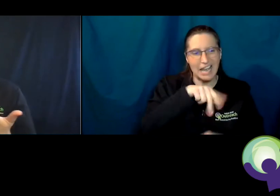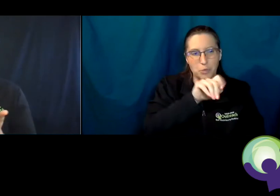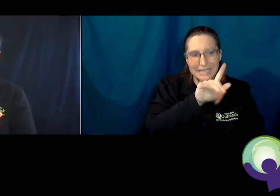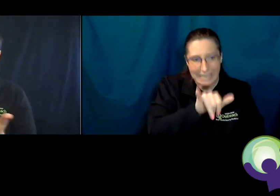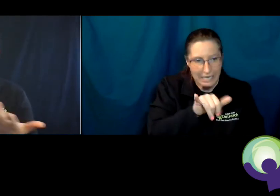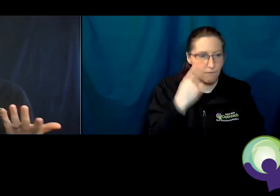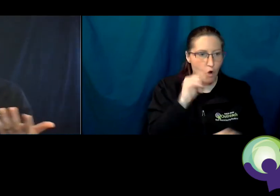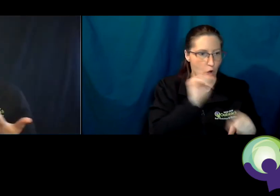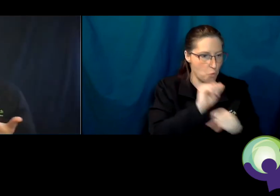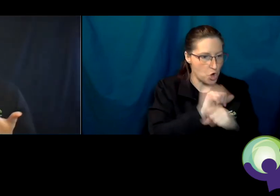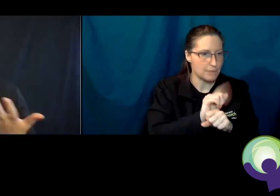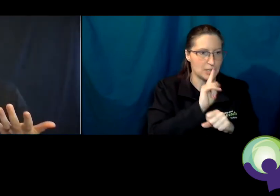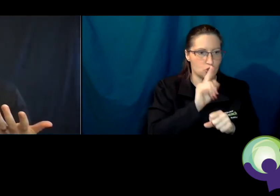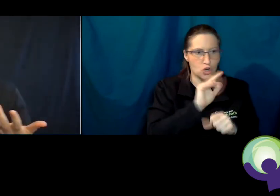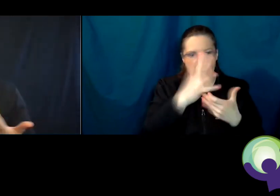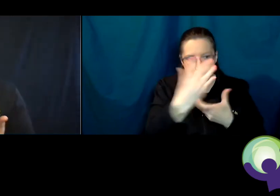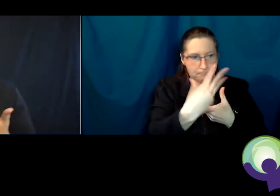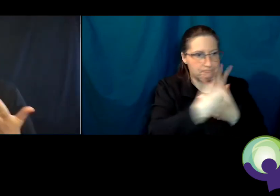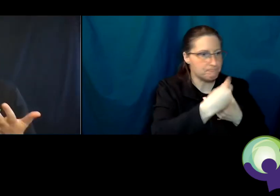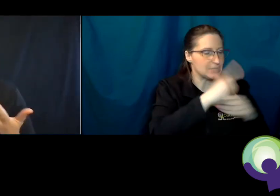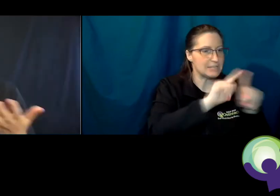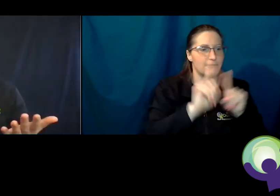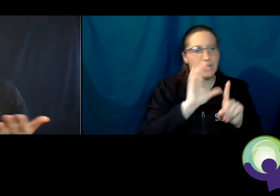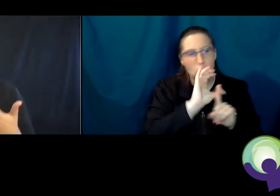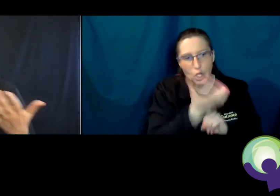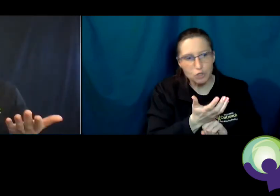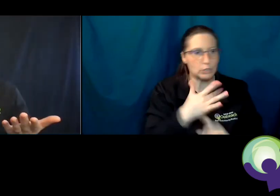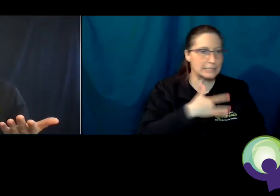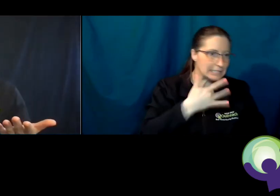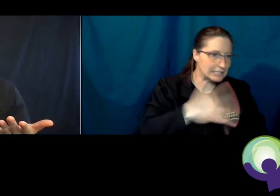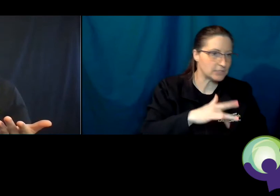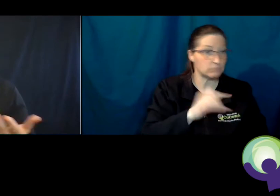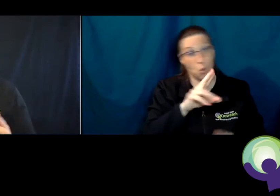be inclusive of some cultural sensitivities or differences that people may have?